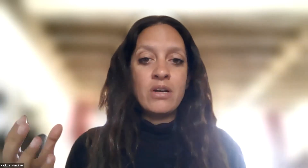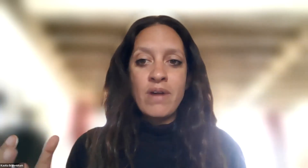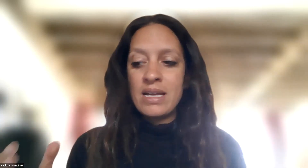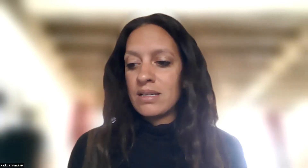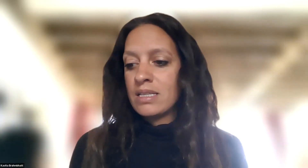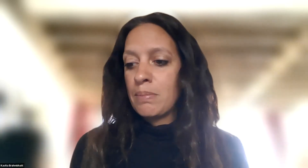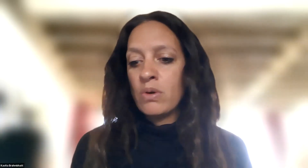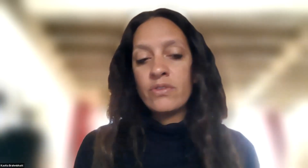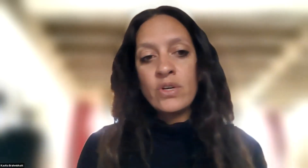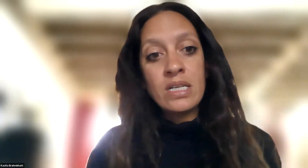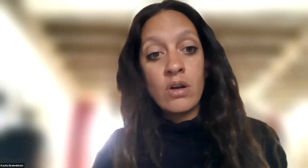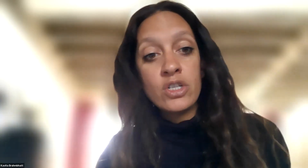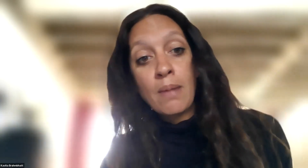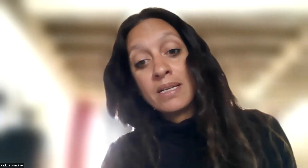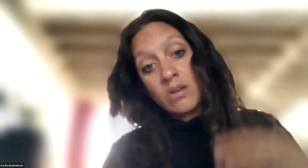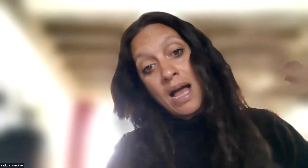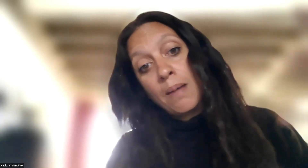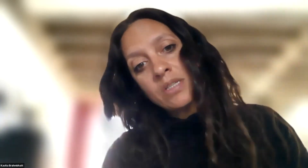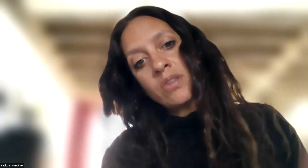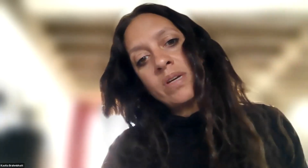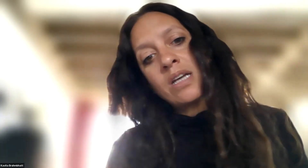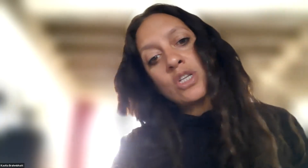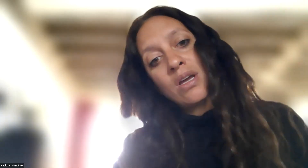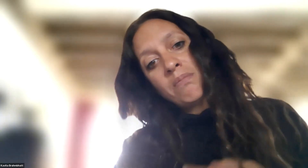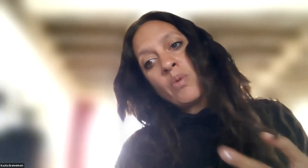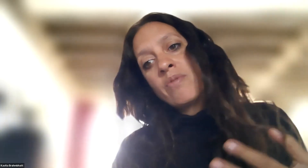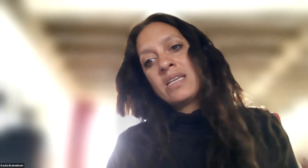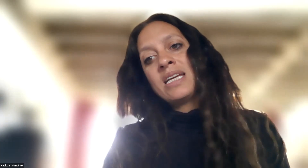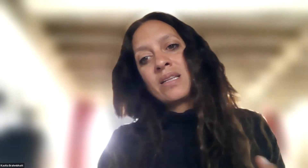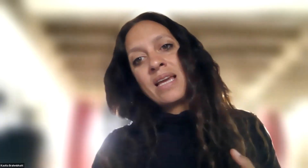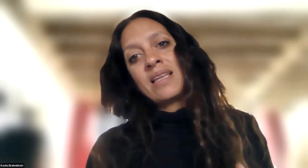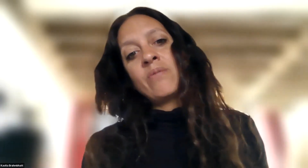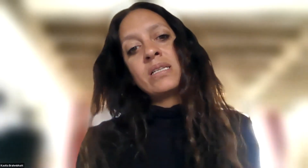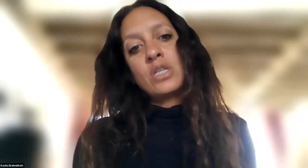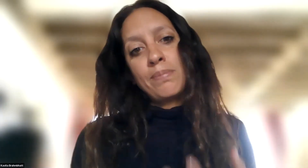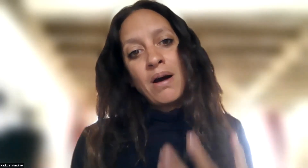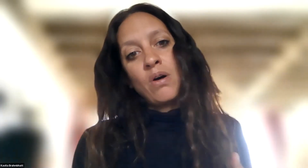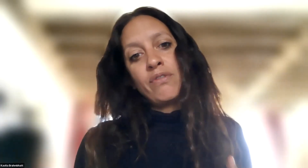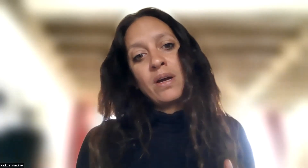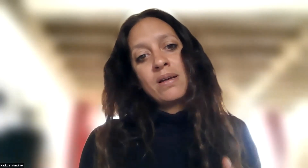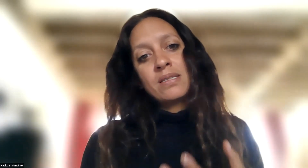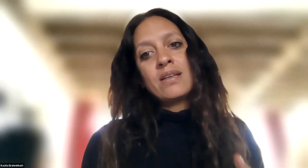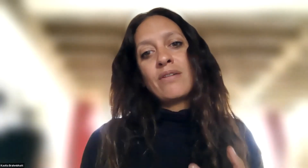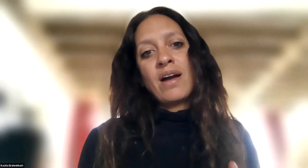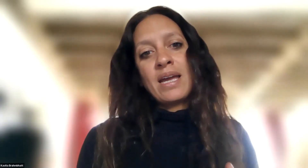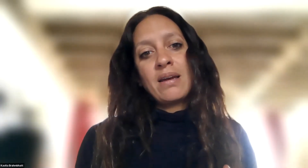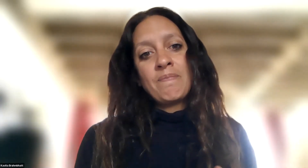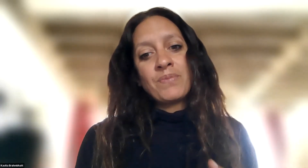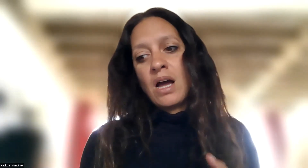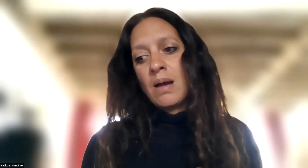it. We have the luxury of having -- I said luxury, we have had the really great support